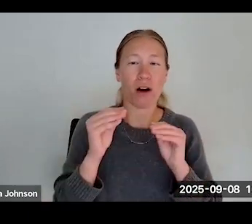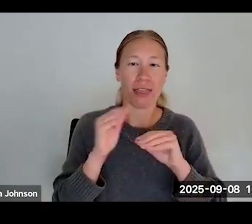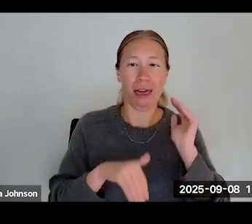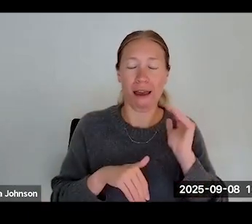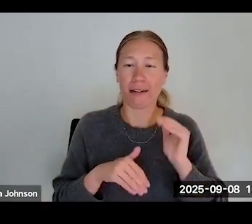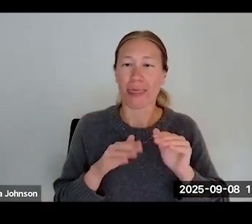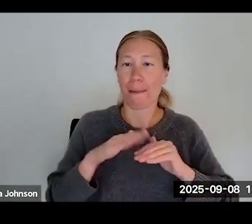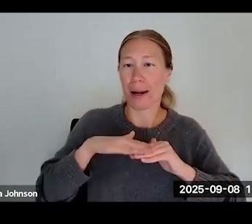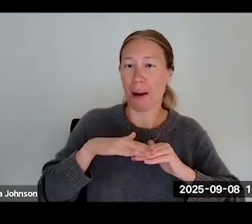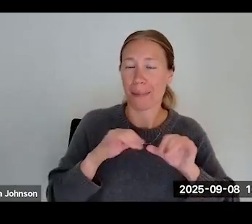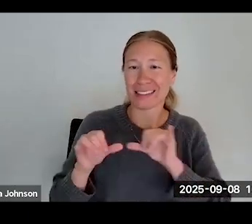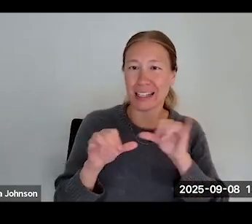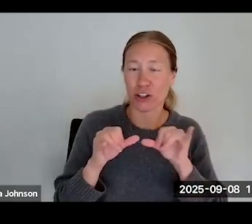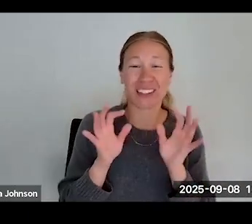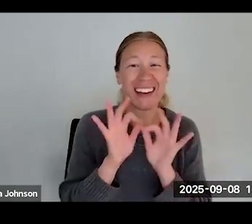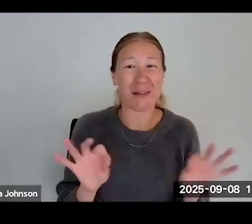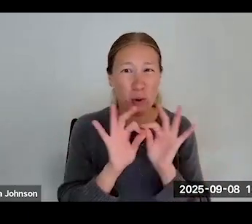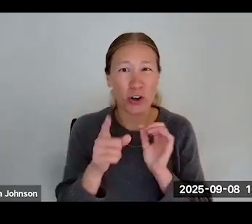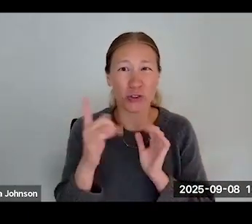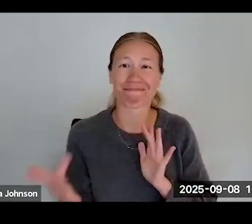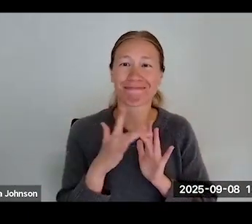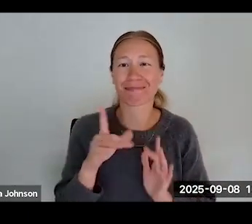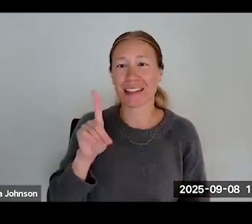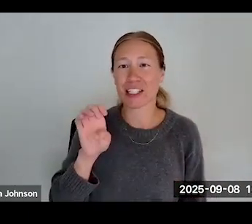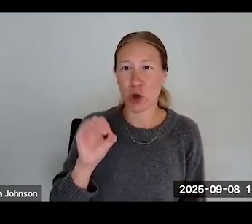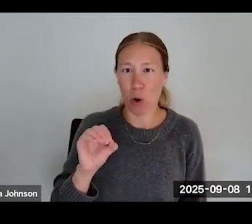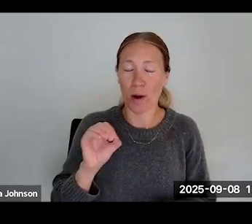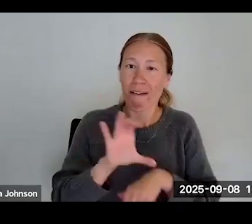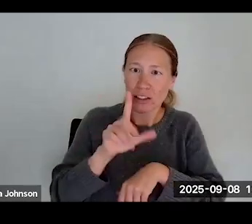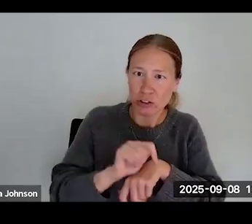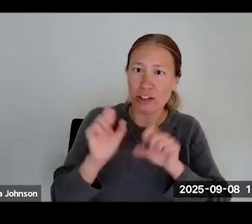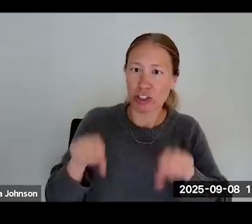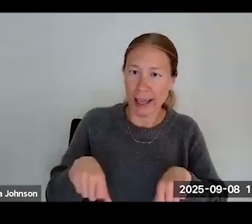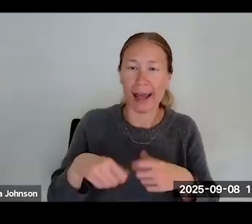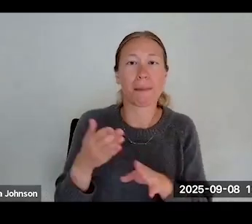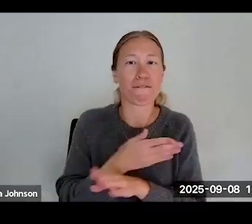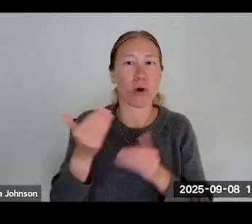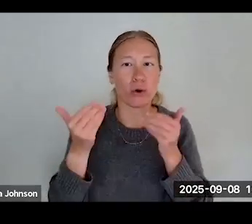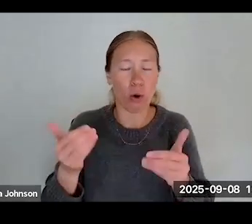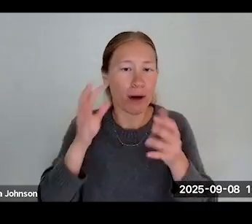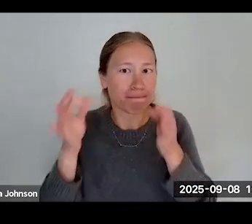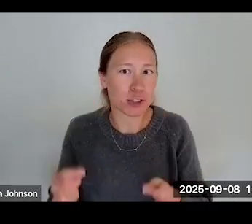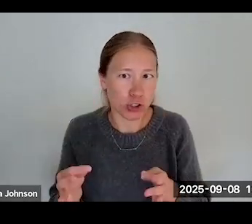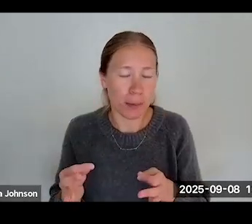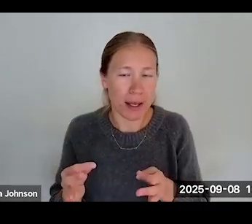It is important to consult with the Disability Equity Office before determining a request that exceeds these standards is unreasonable.